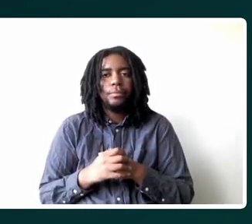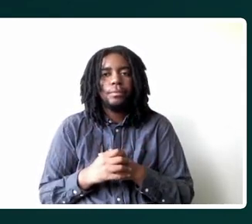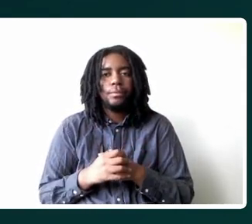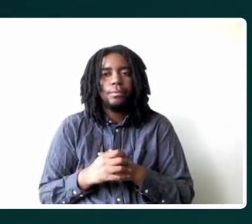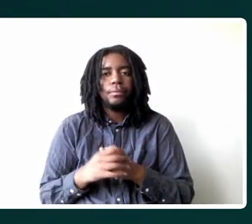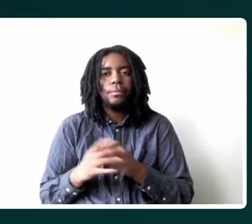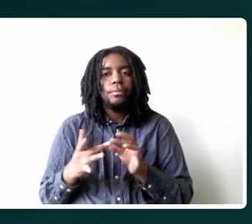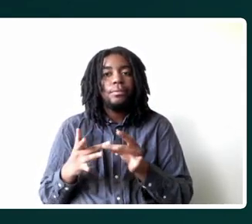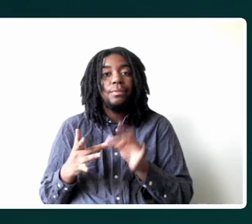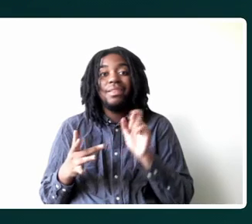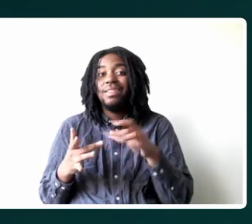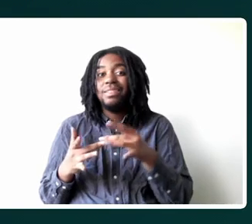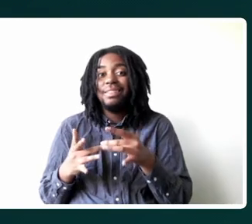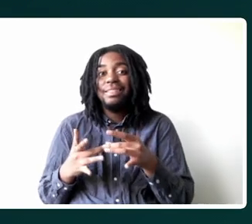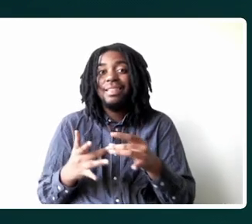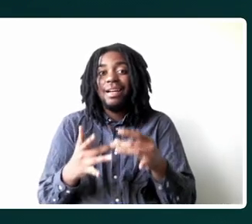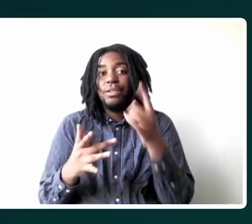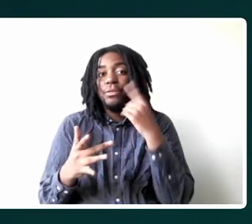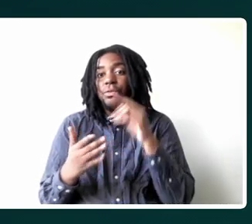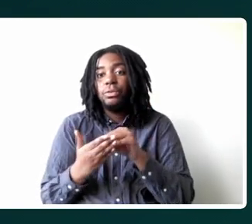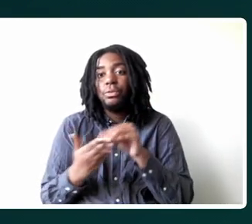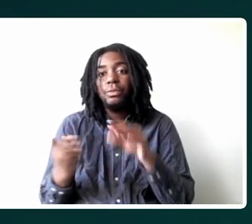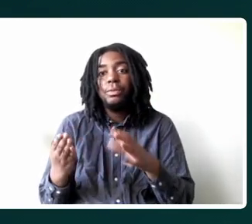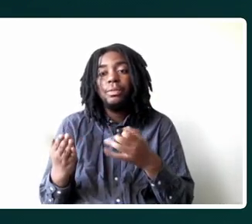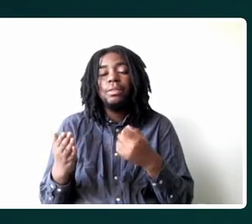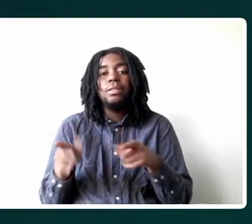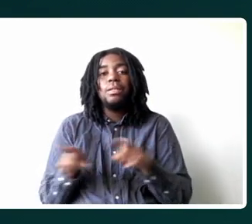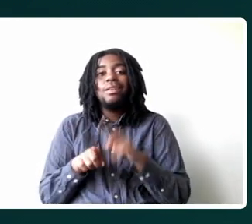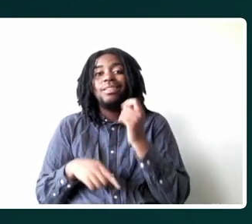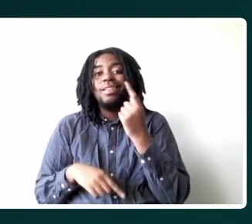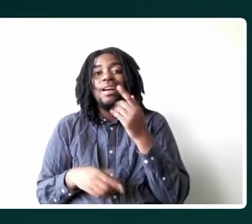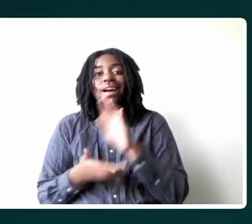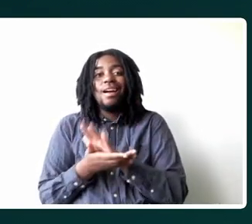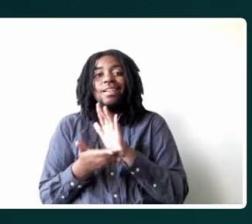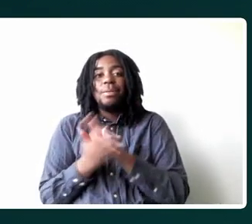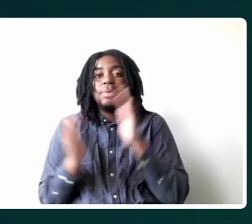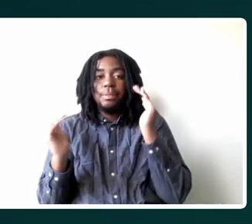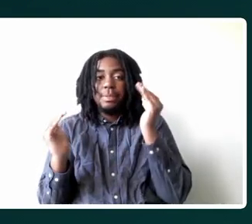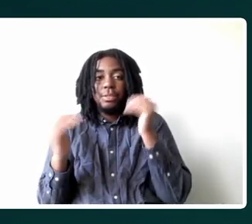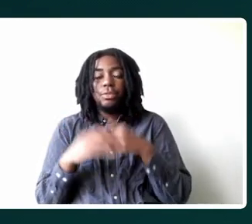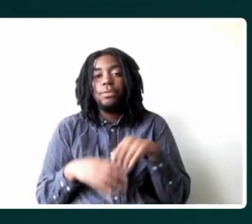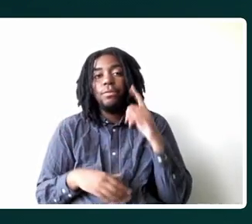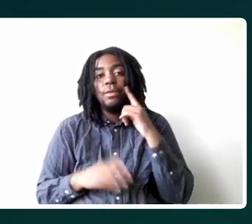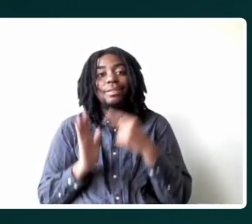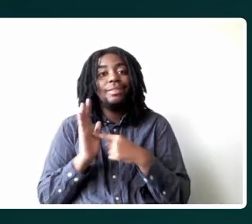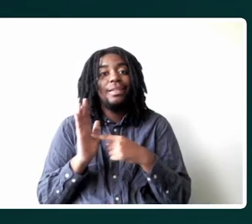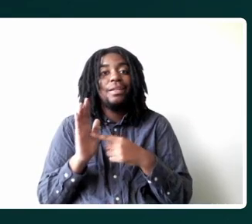but also in understanding academic expectations. For example, the importance of regular attendance,